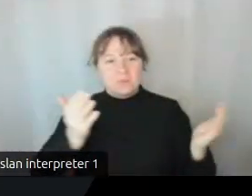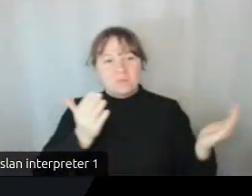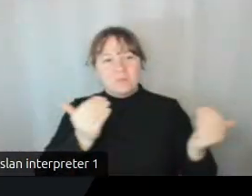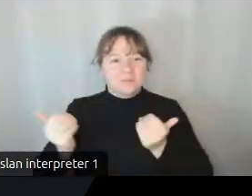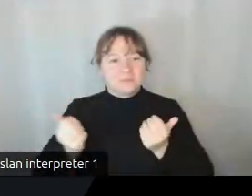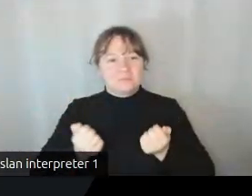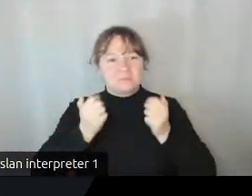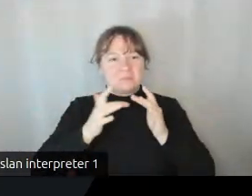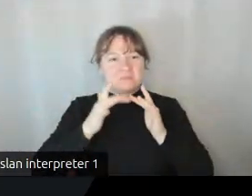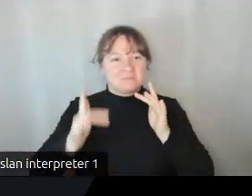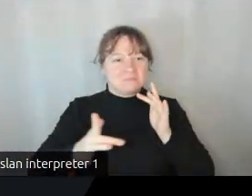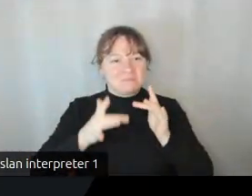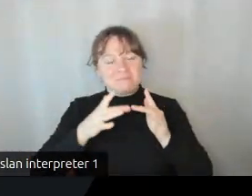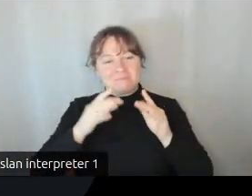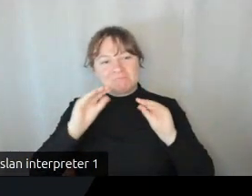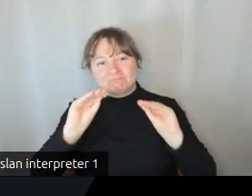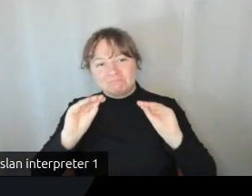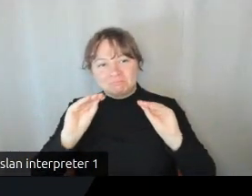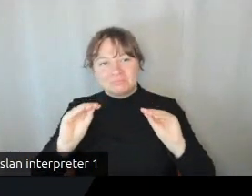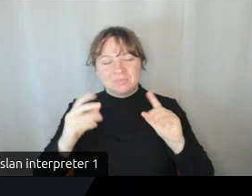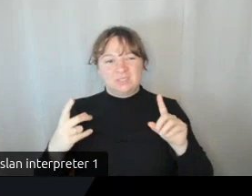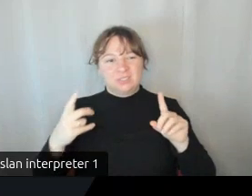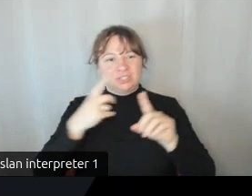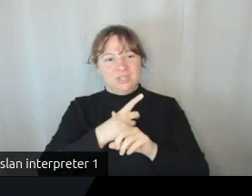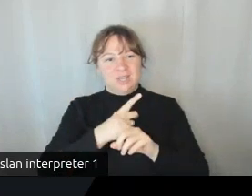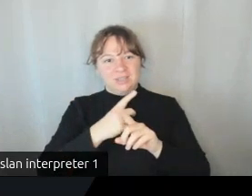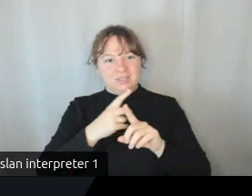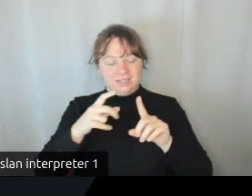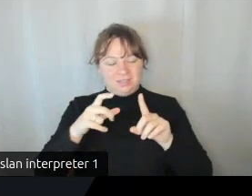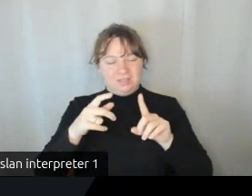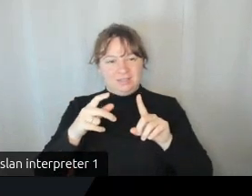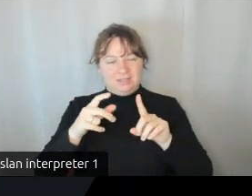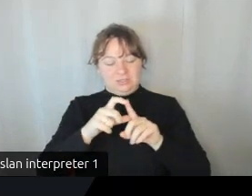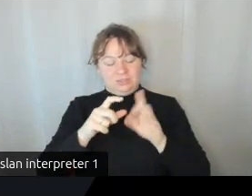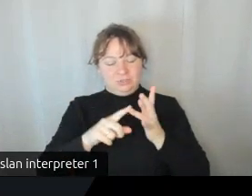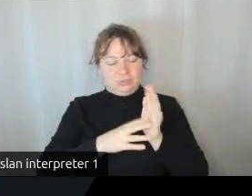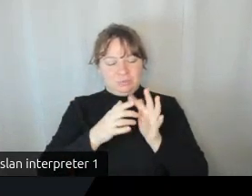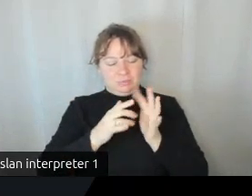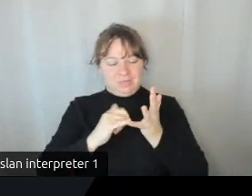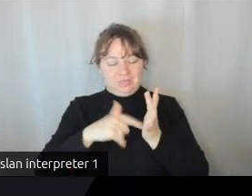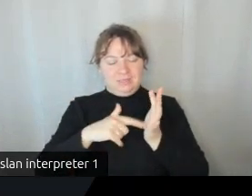Our topic today which is changing domestic violence order conditions: what you need to know.